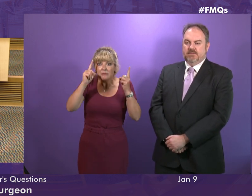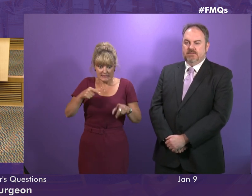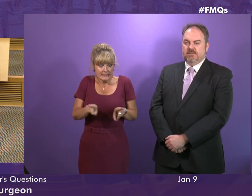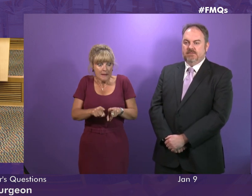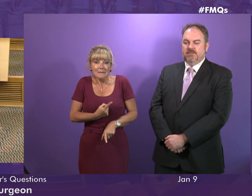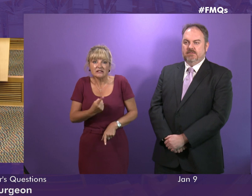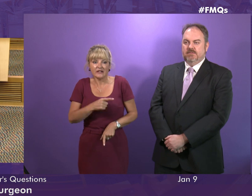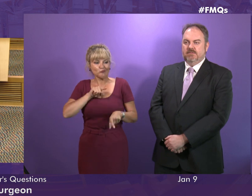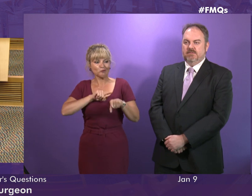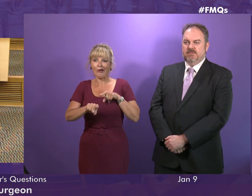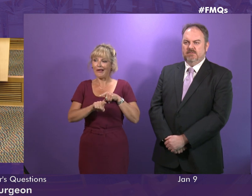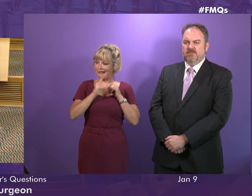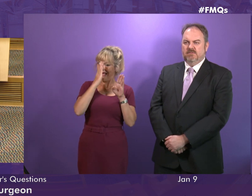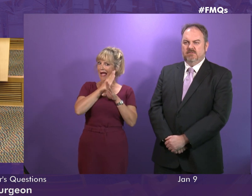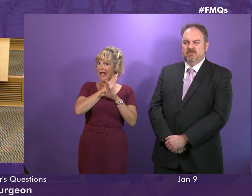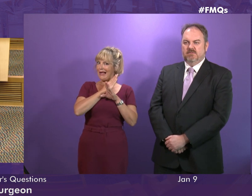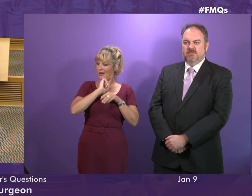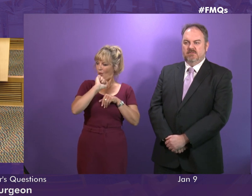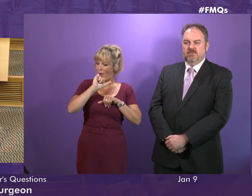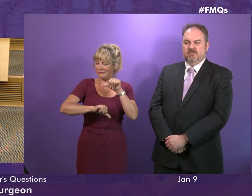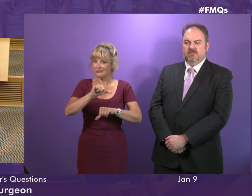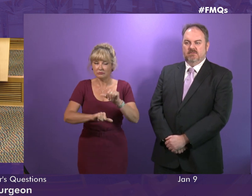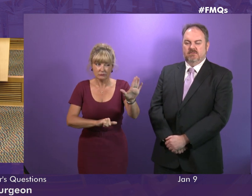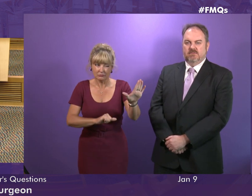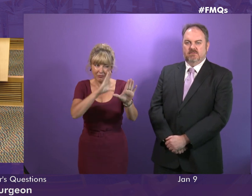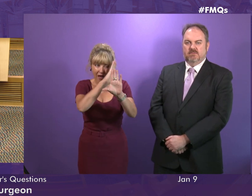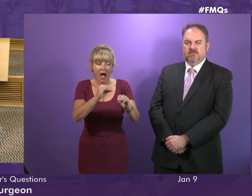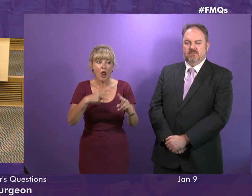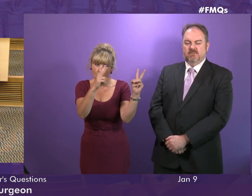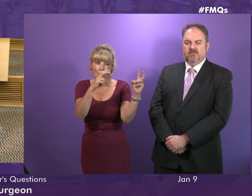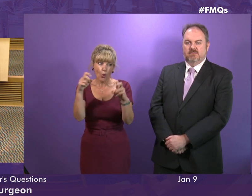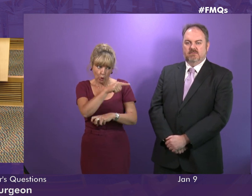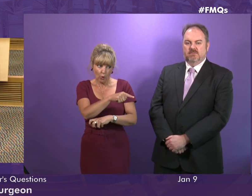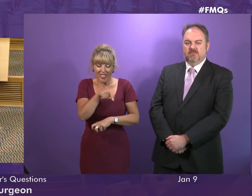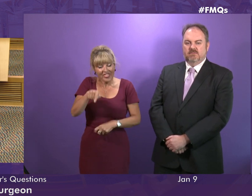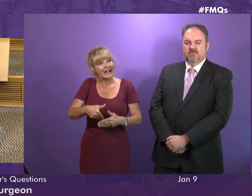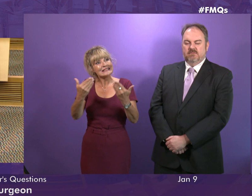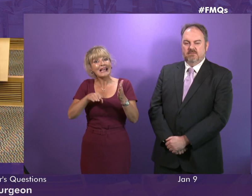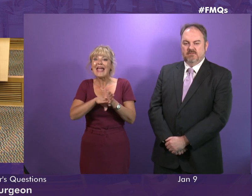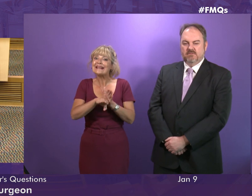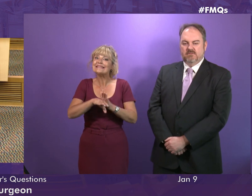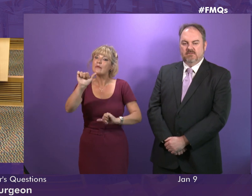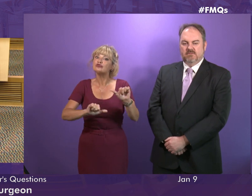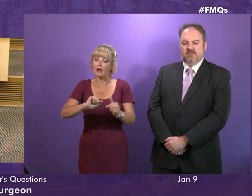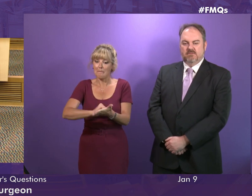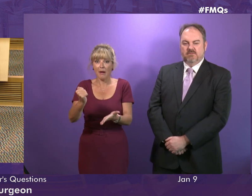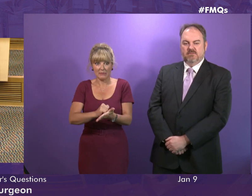to hide our record. Here is what the Deputy First Minister said on the day that the exam results were published: